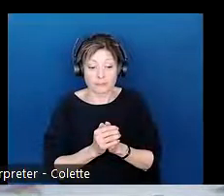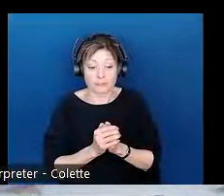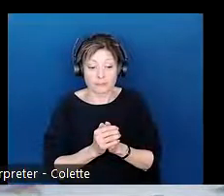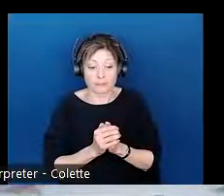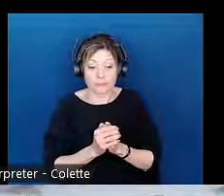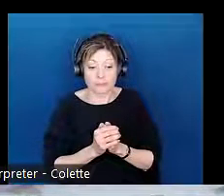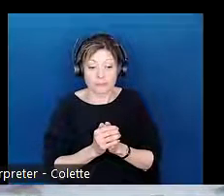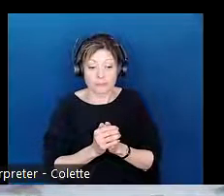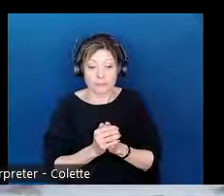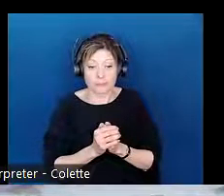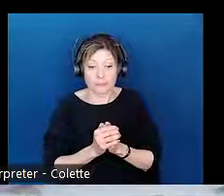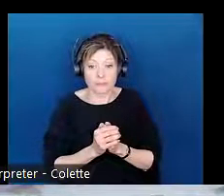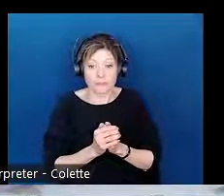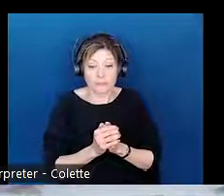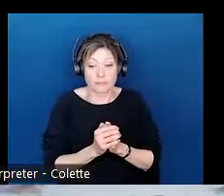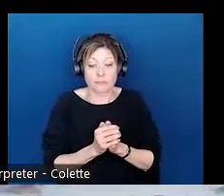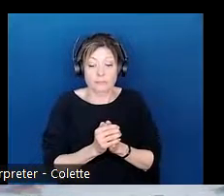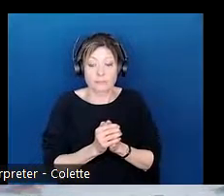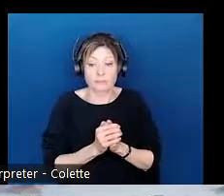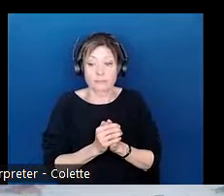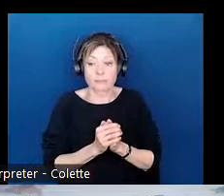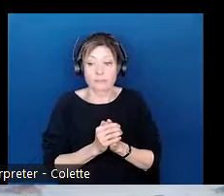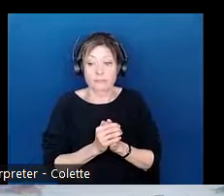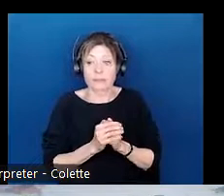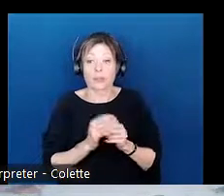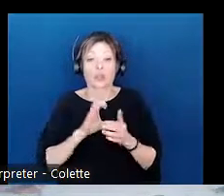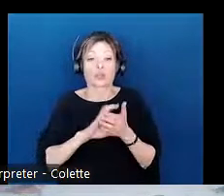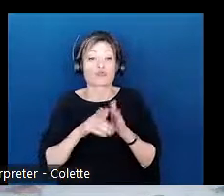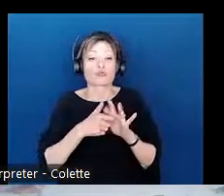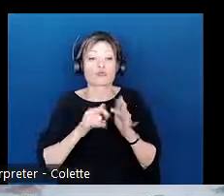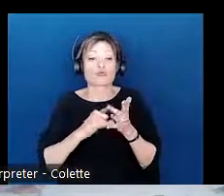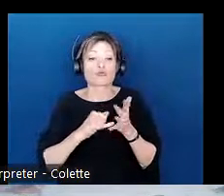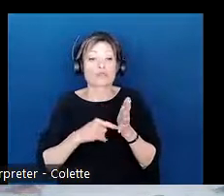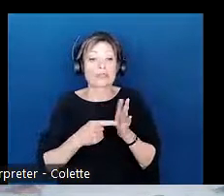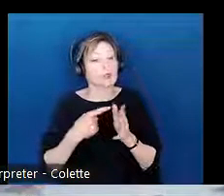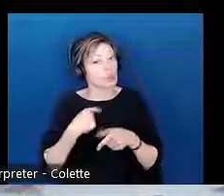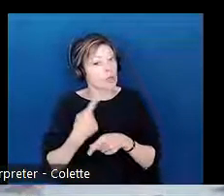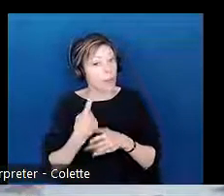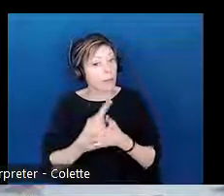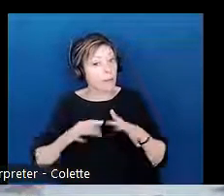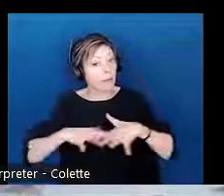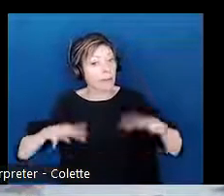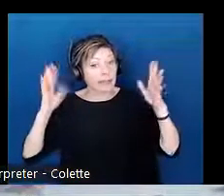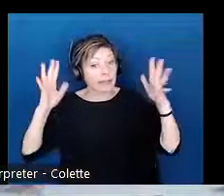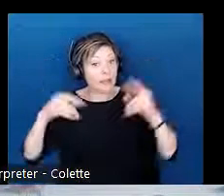Should I talk a little bit about the heathland um so the heathland is actually a man-made habitat